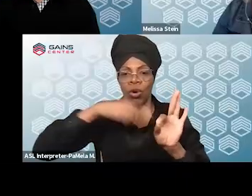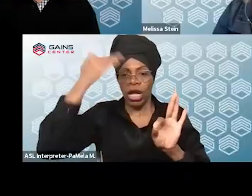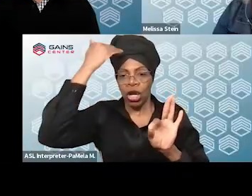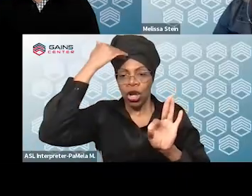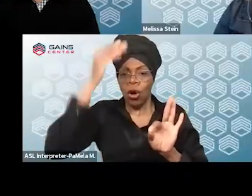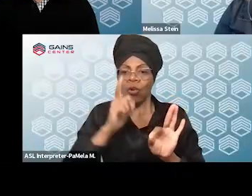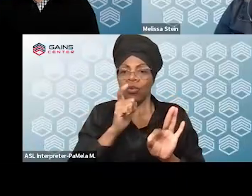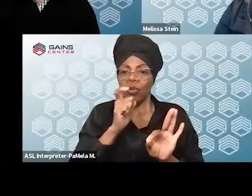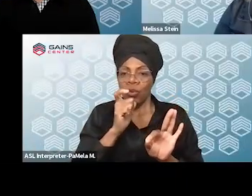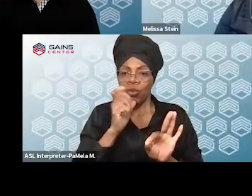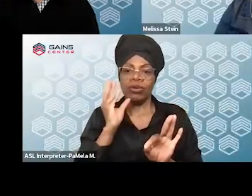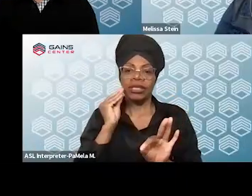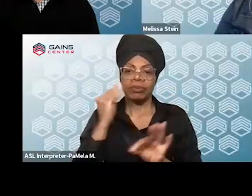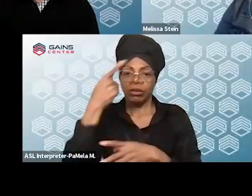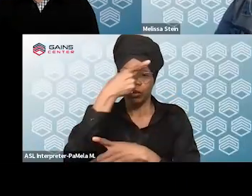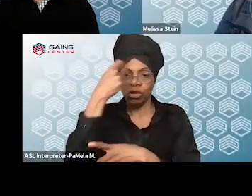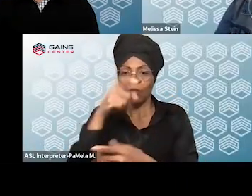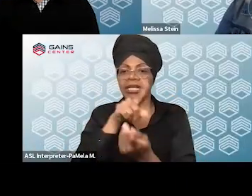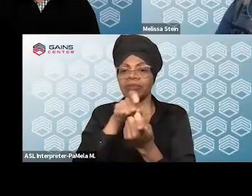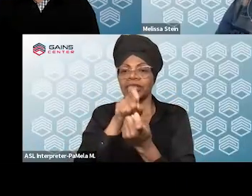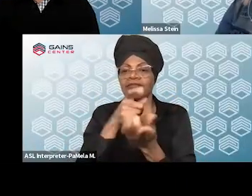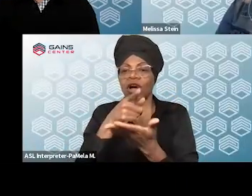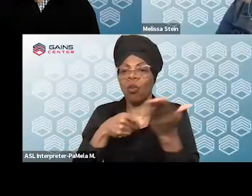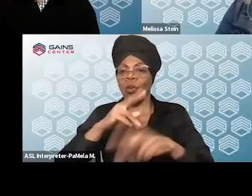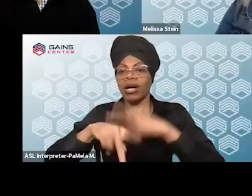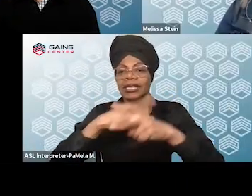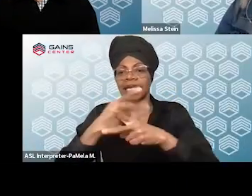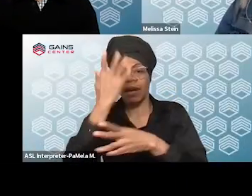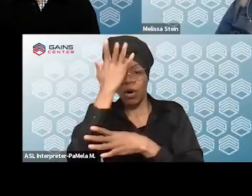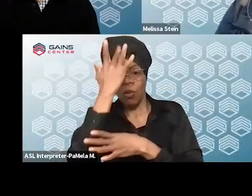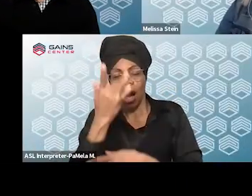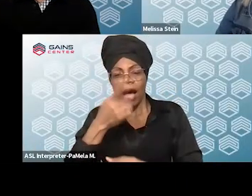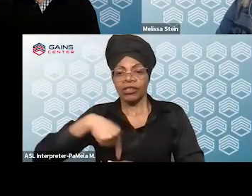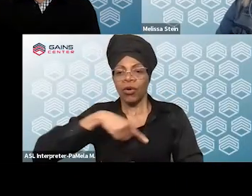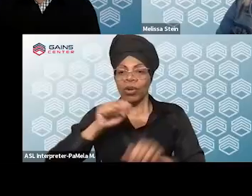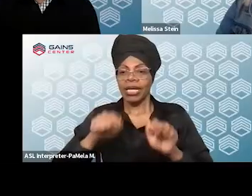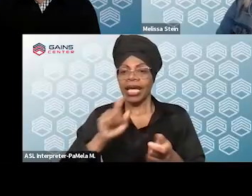and particularly what type of trauma that they have so that we can adjust our treatment plan,